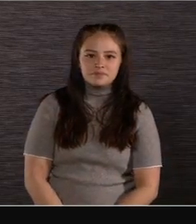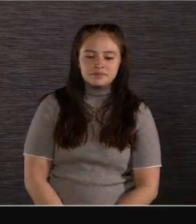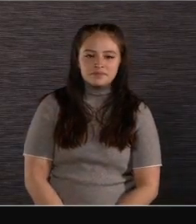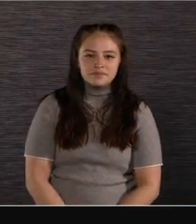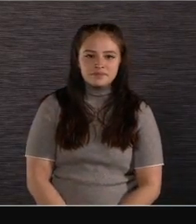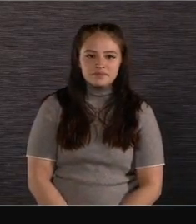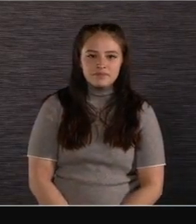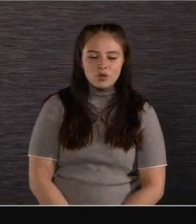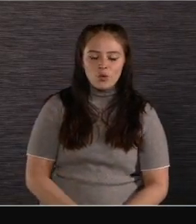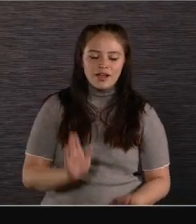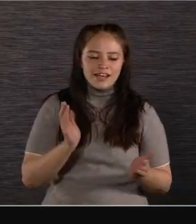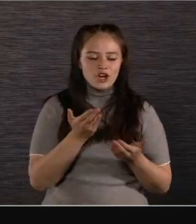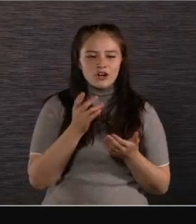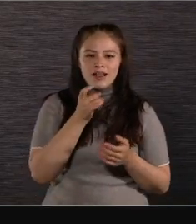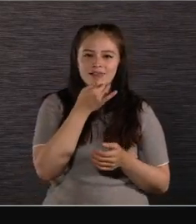We’re here to Light the Night baby!